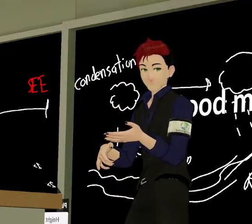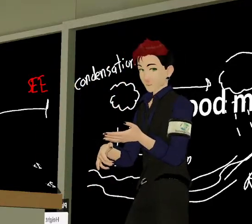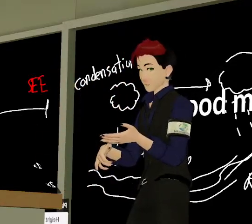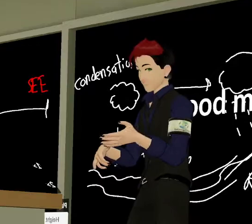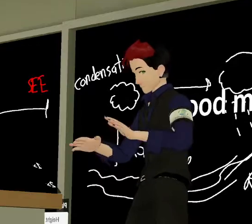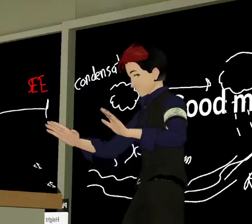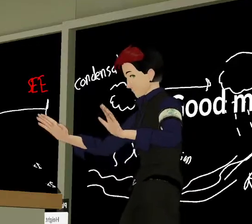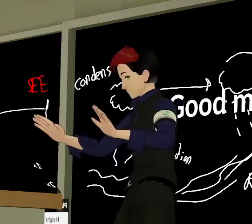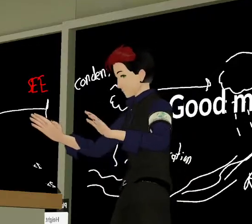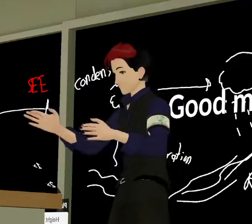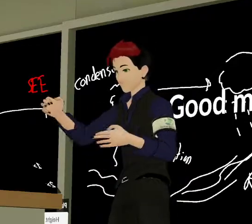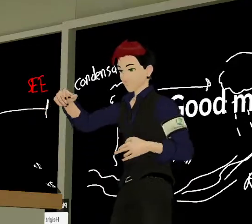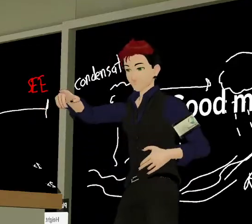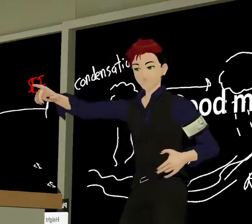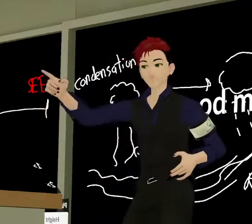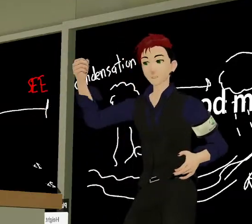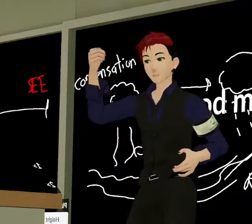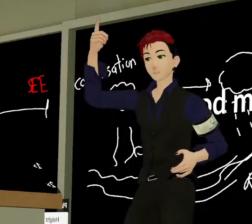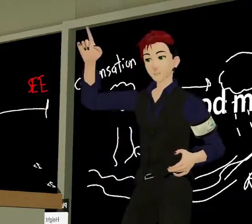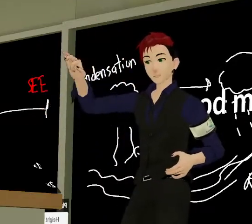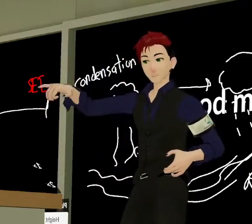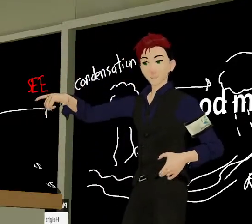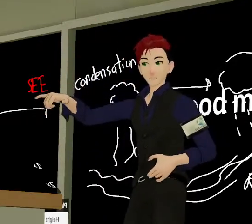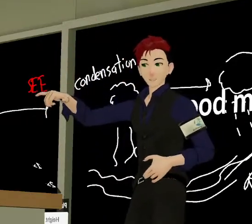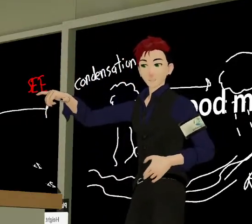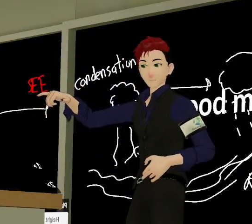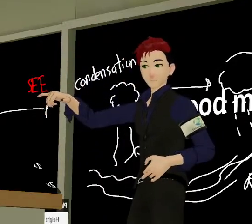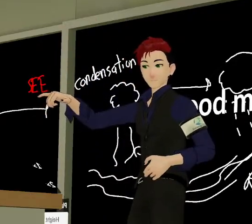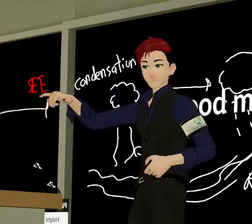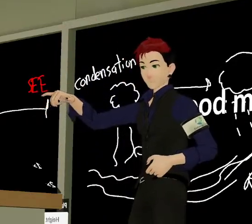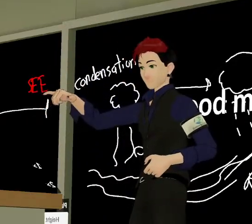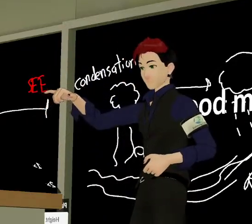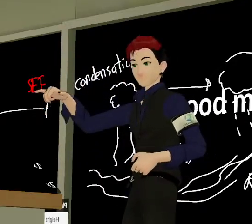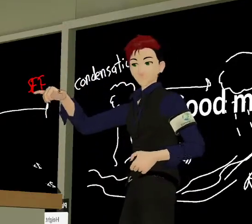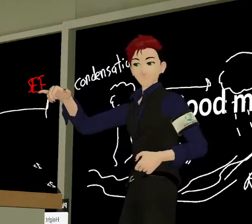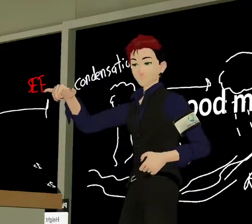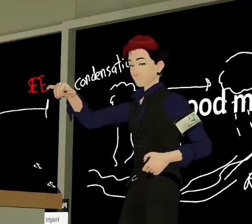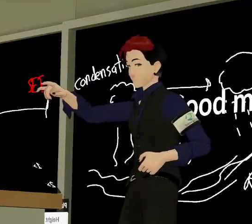all right did you guys understand that?